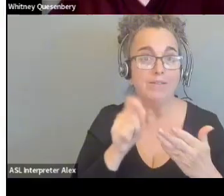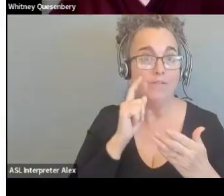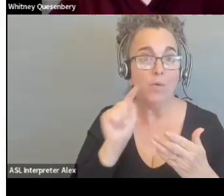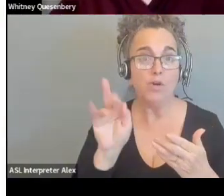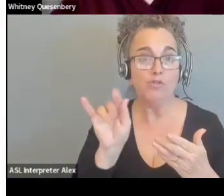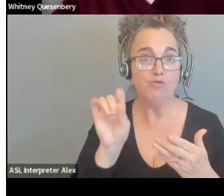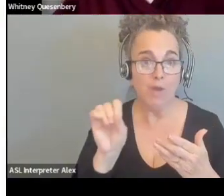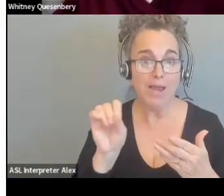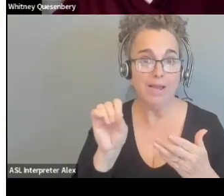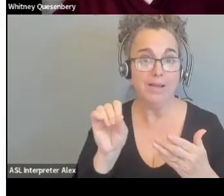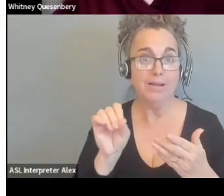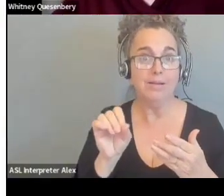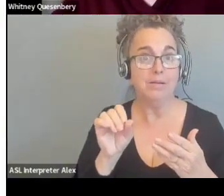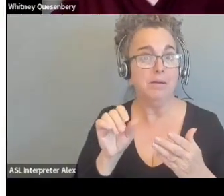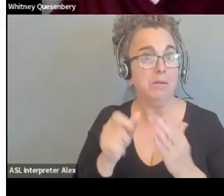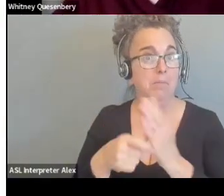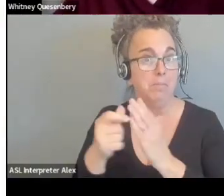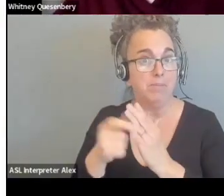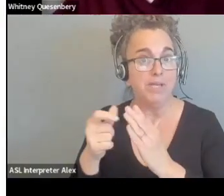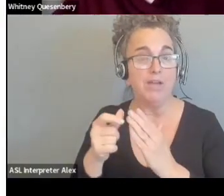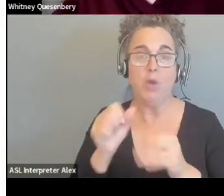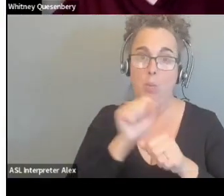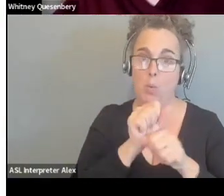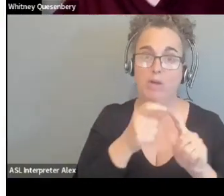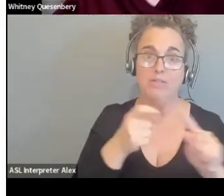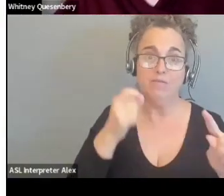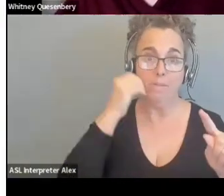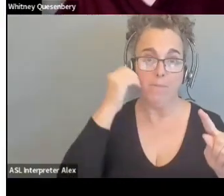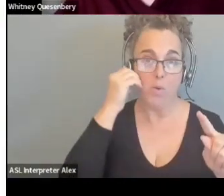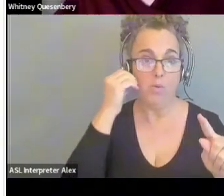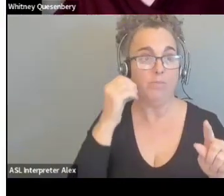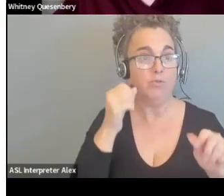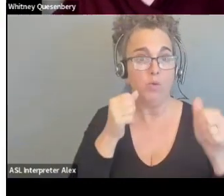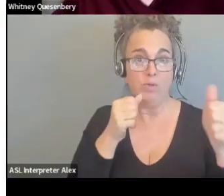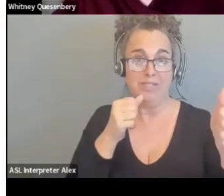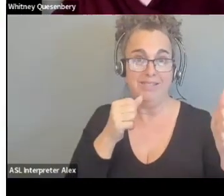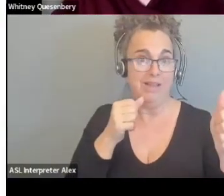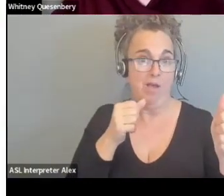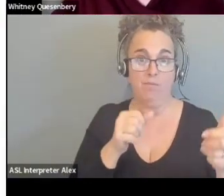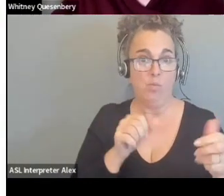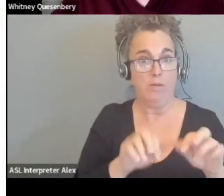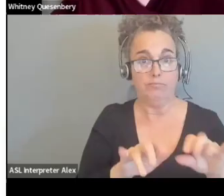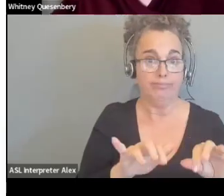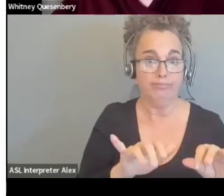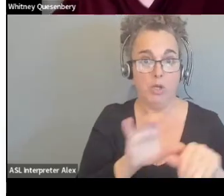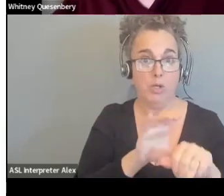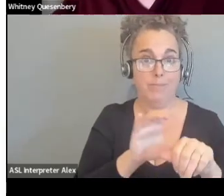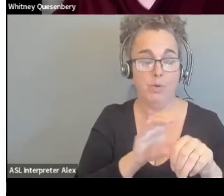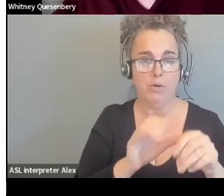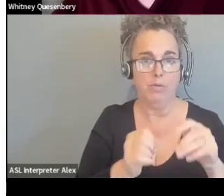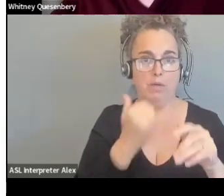So we now know that she's on her own computer that if she has a problem, there's no tech IT person to come help her and so on.